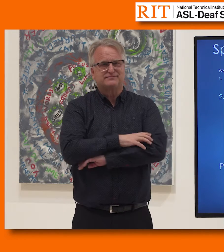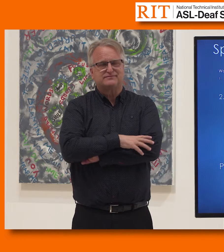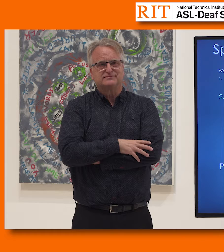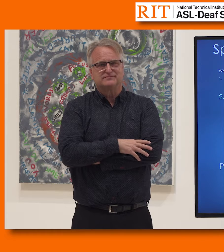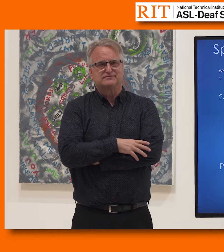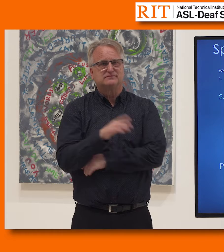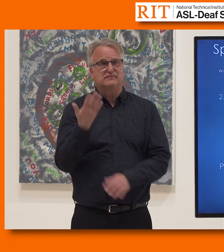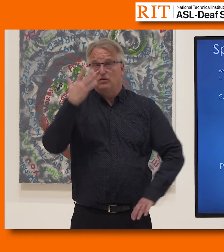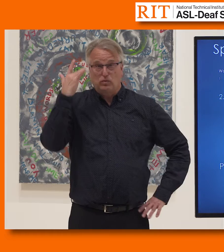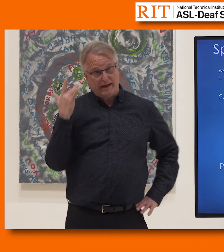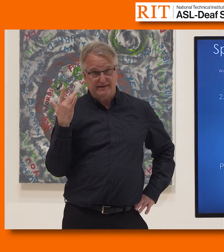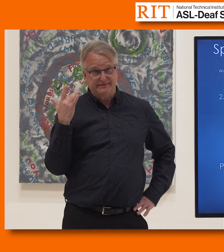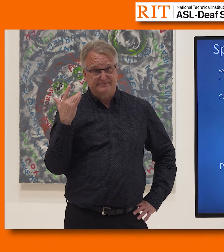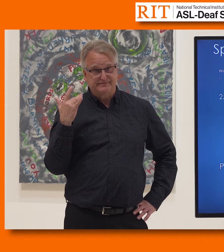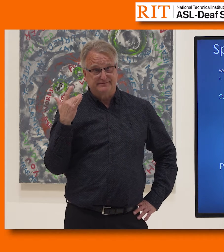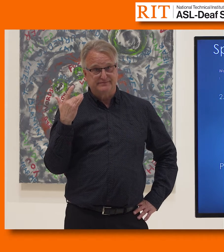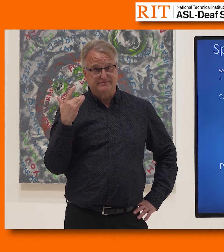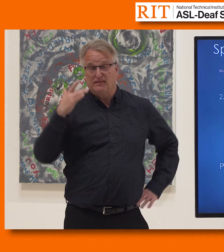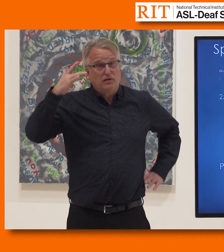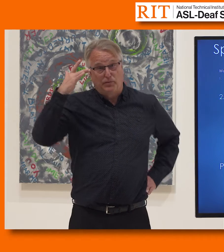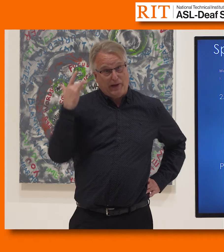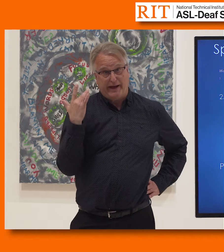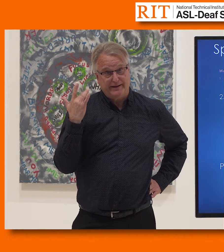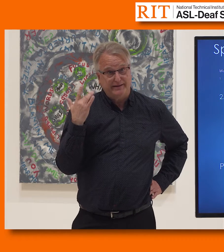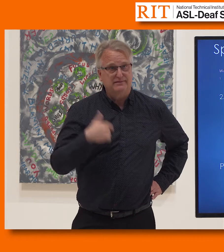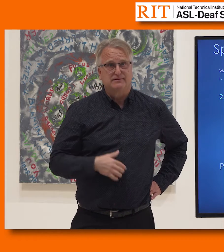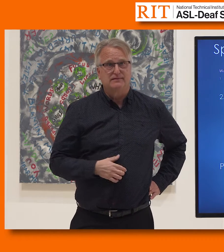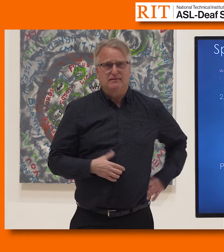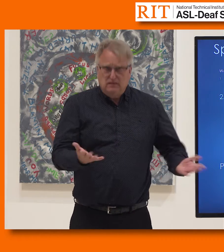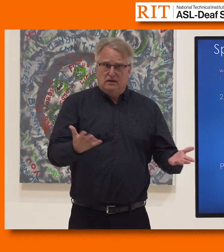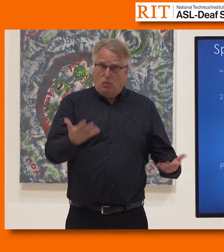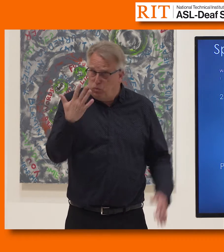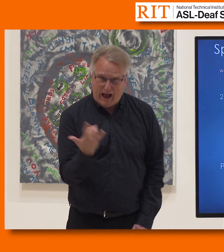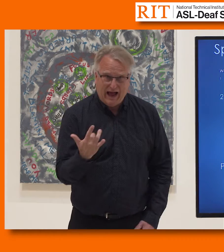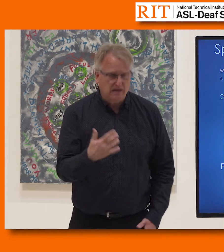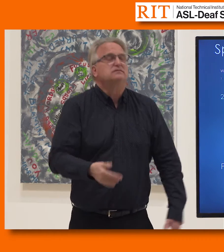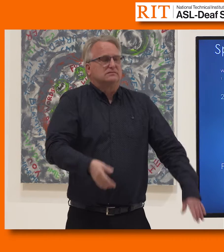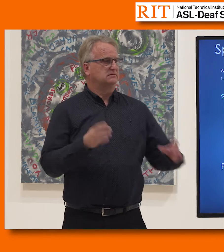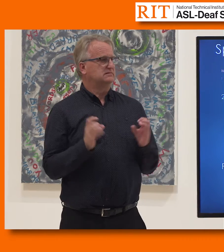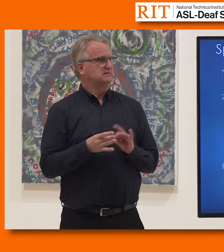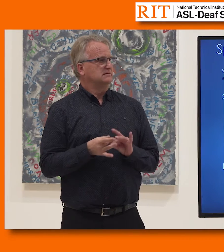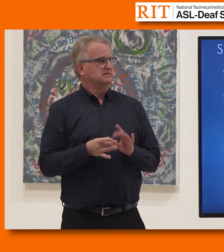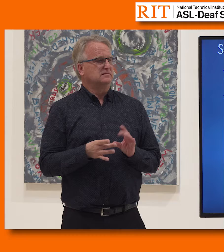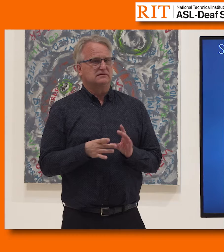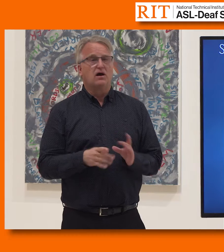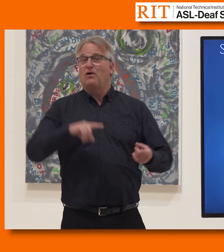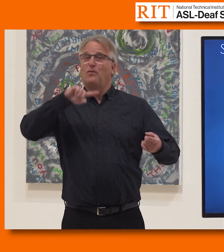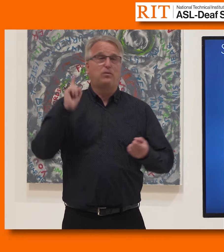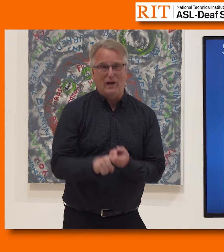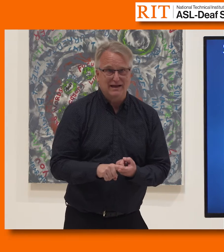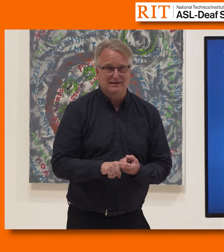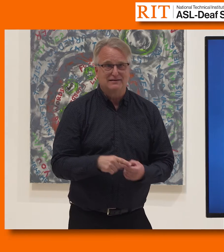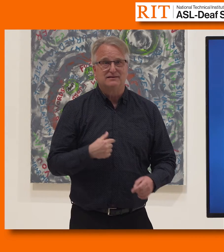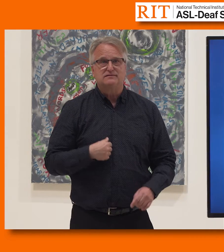who I was working with, in their interpretation presented a rhetorical why to me and kept saying it